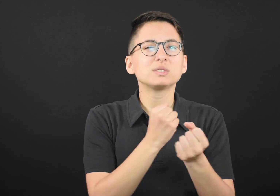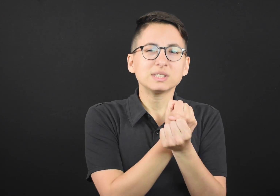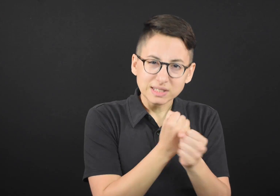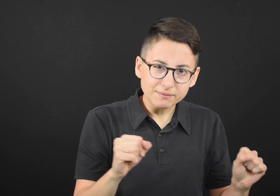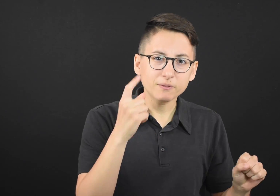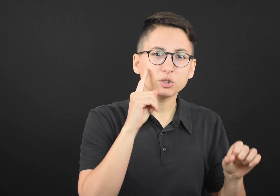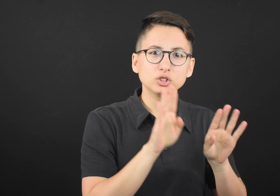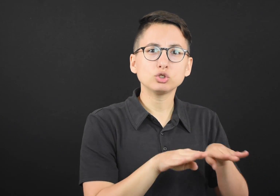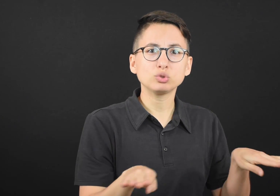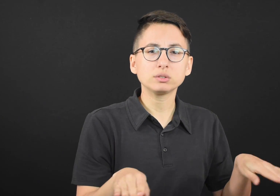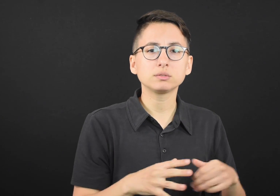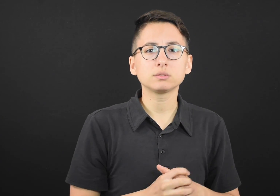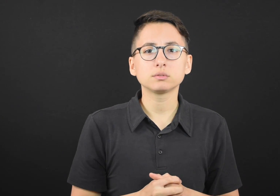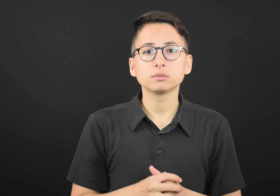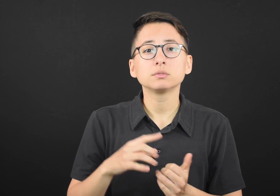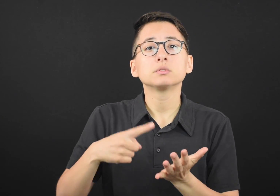though sometimes a slightly different